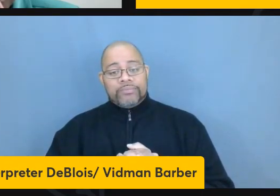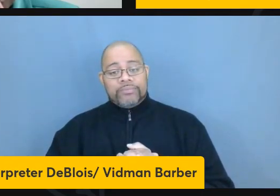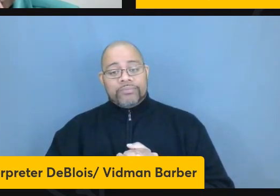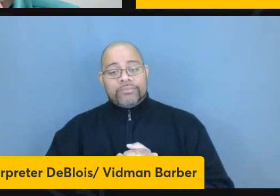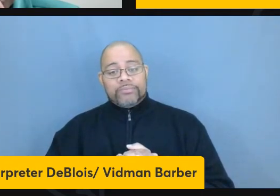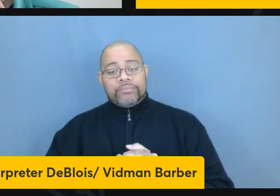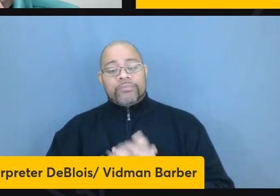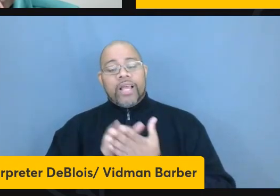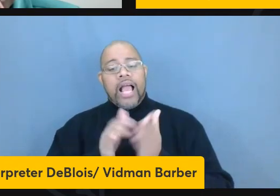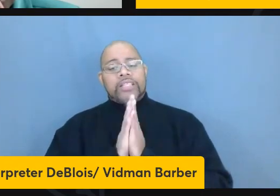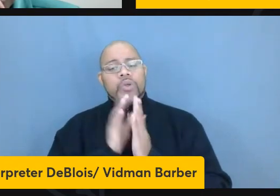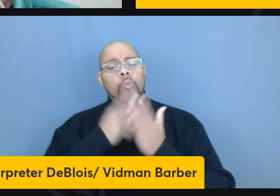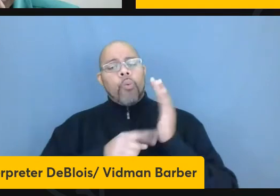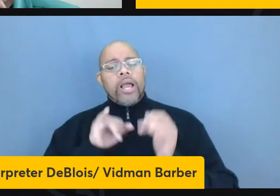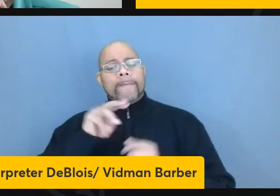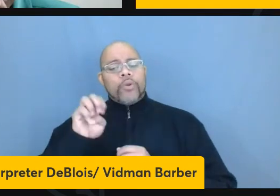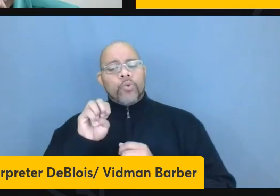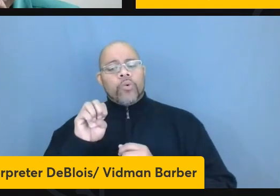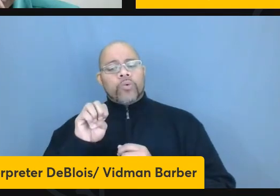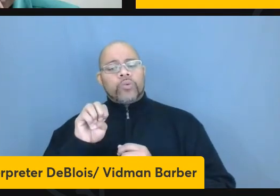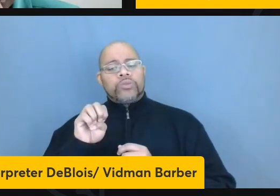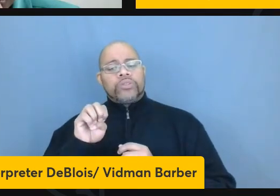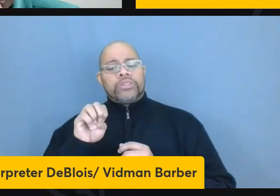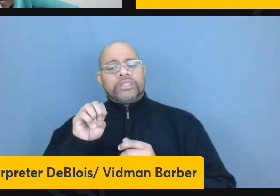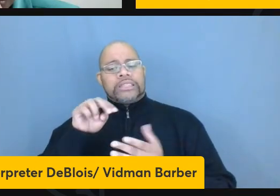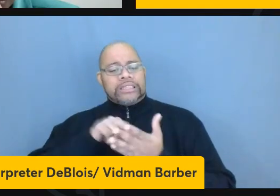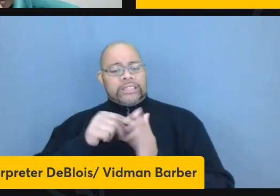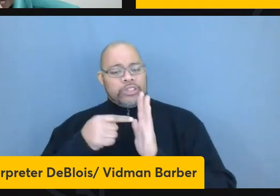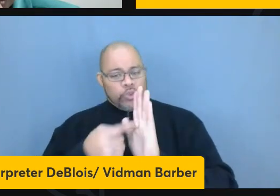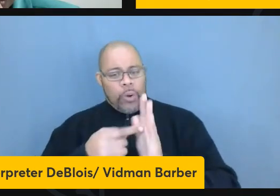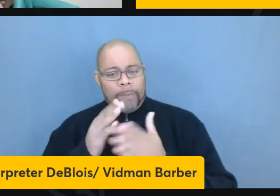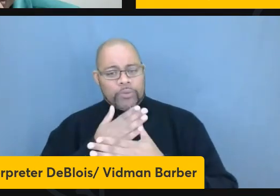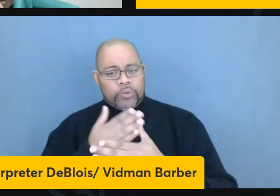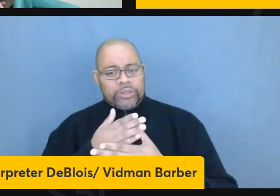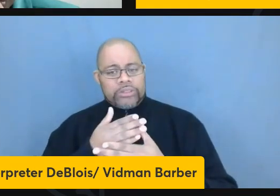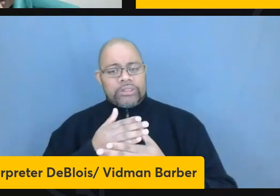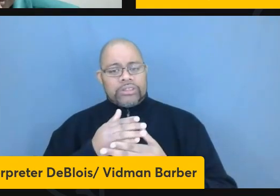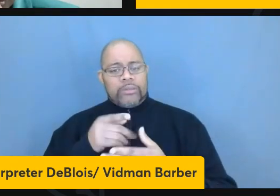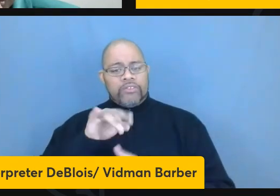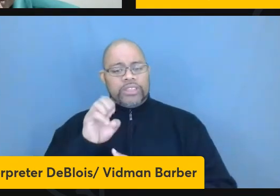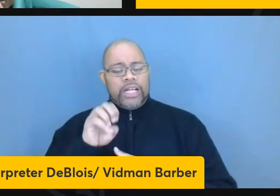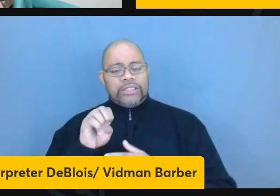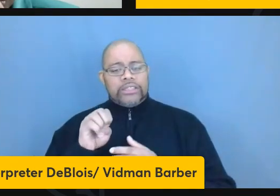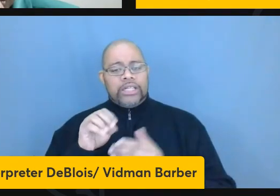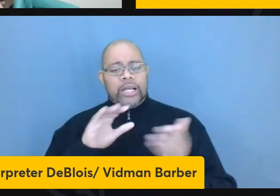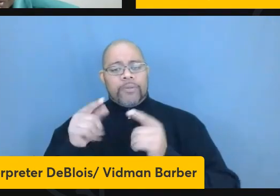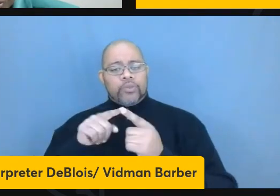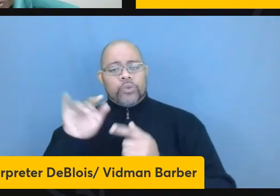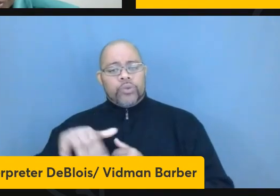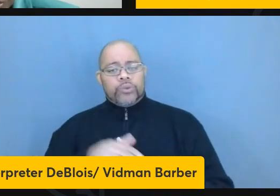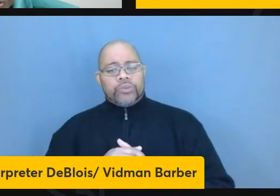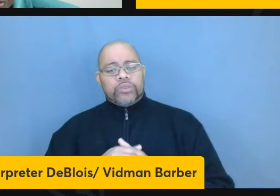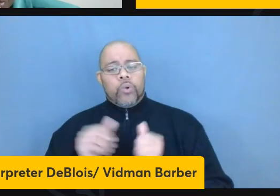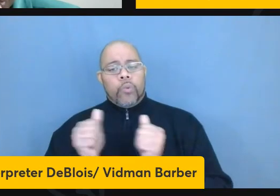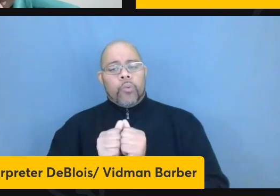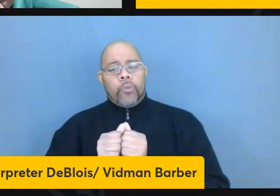asking what immune cell phenotypes stand out between those who clear the parasite completely compared to those with mild, clear